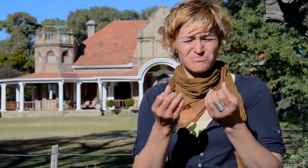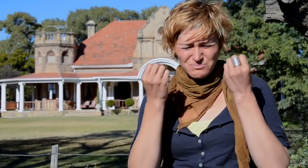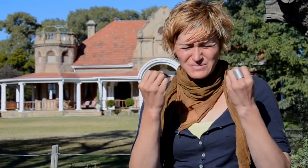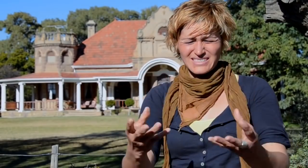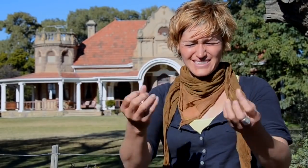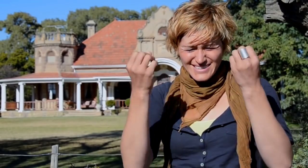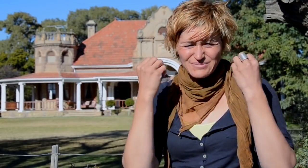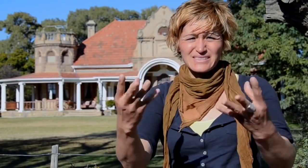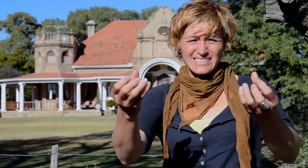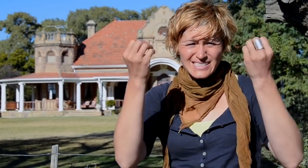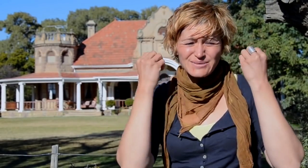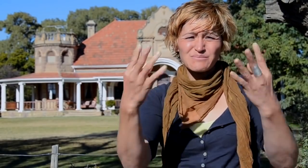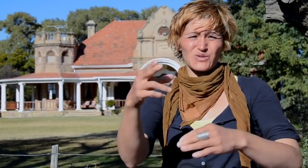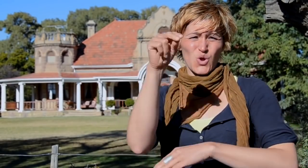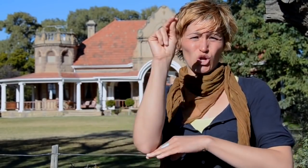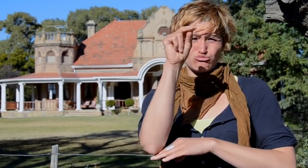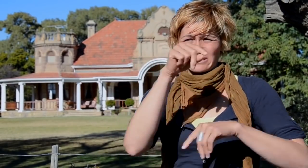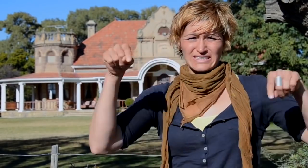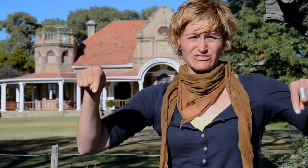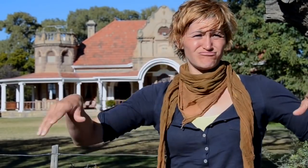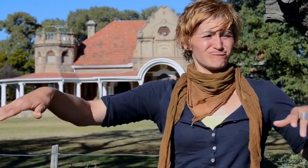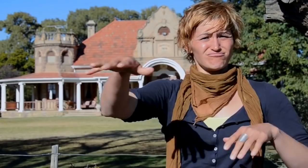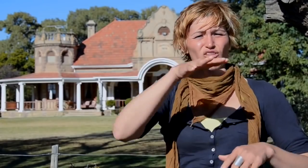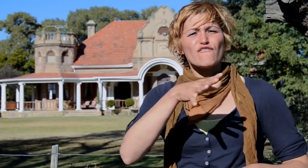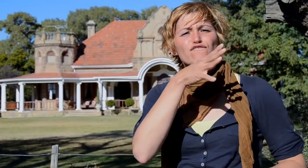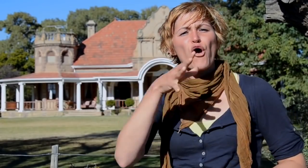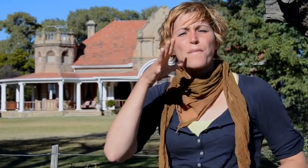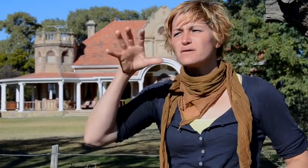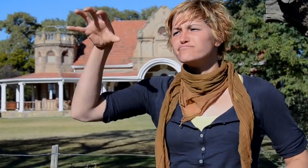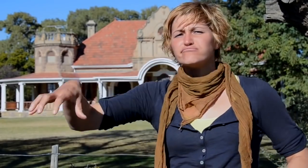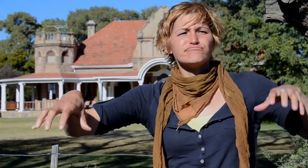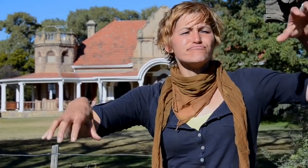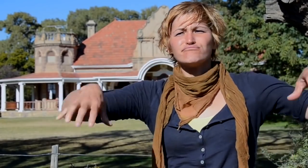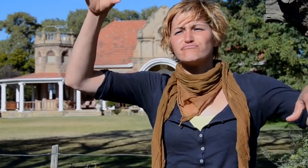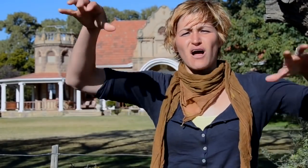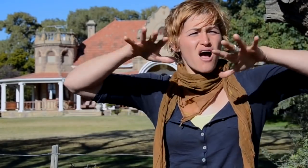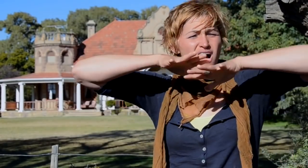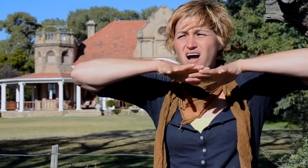and true. There are many ostrich farms here.